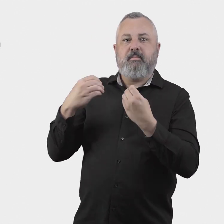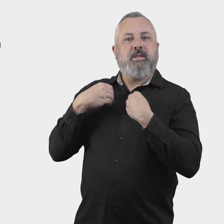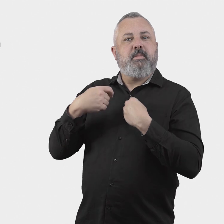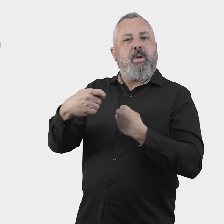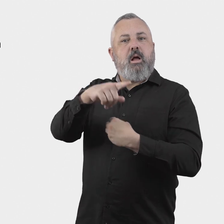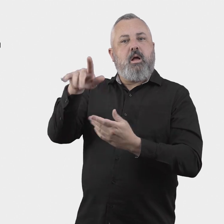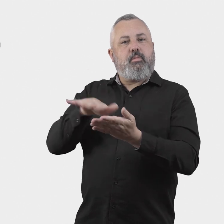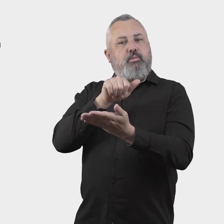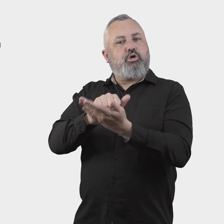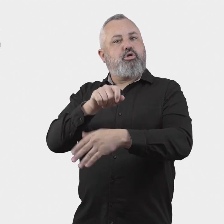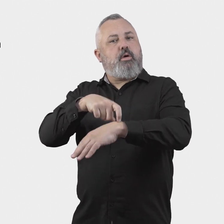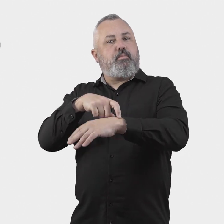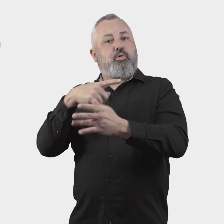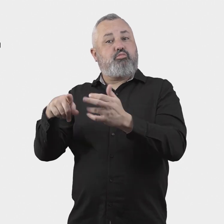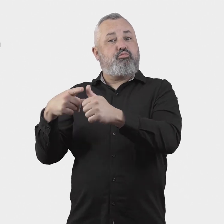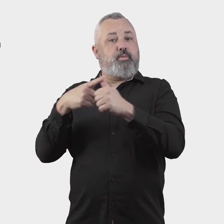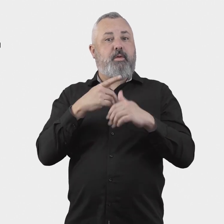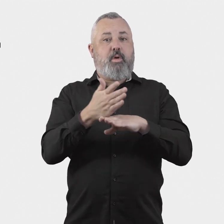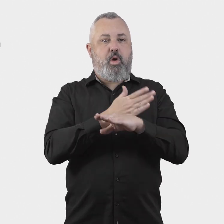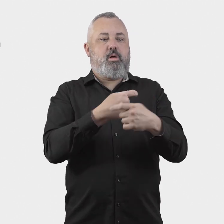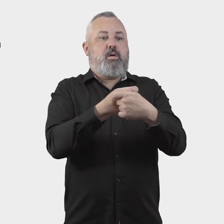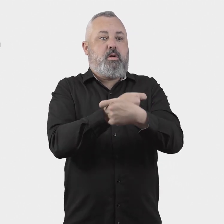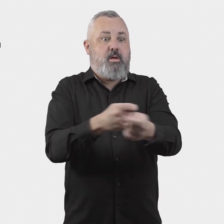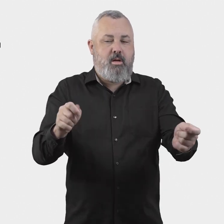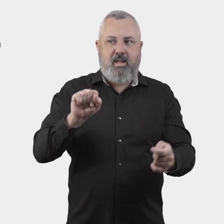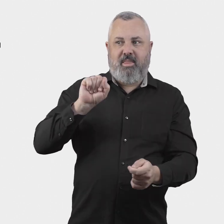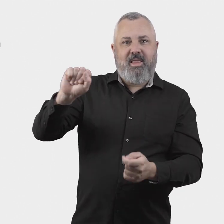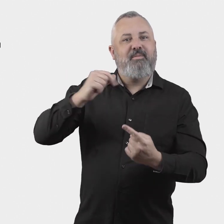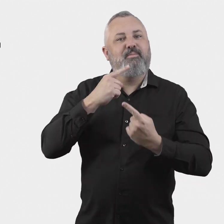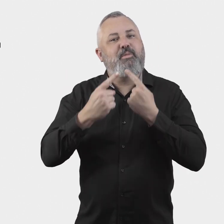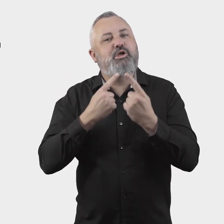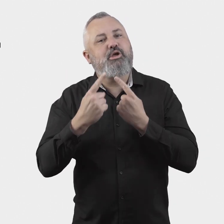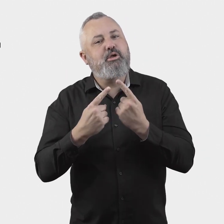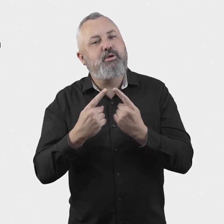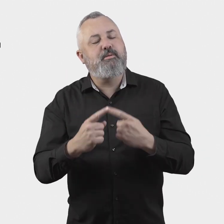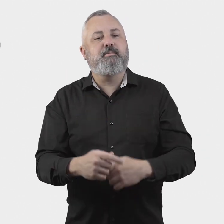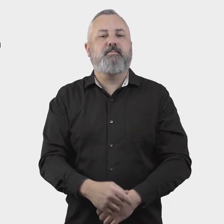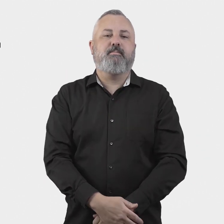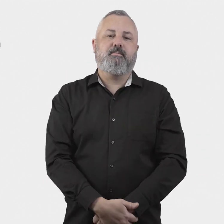to scheme members before it publishes certain data and information?